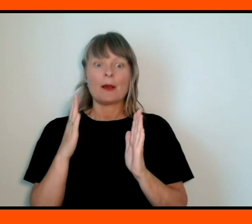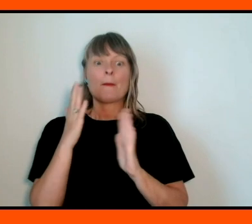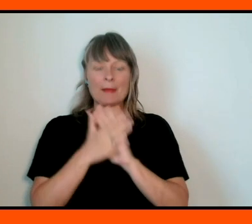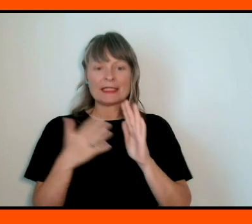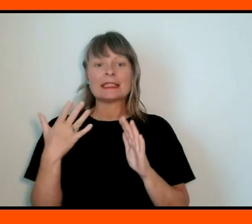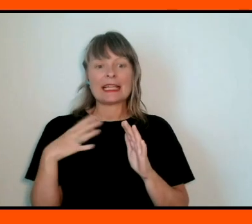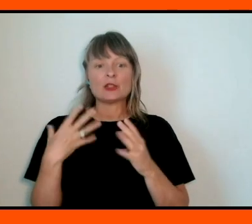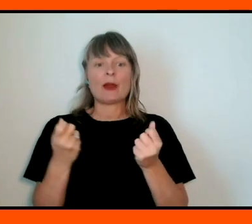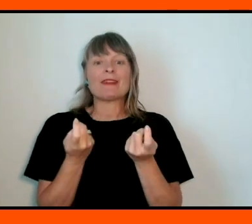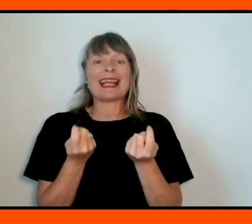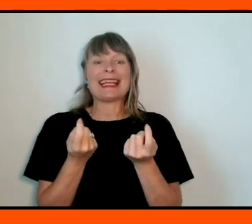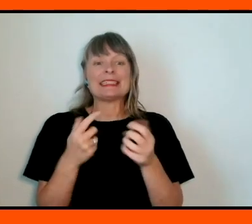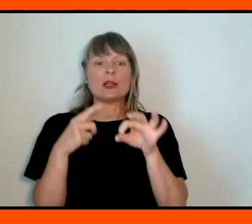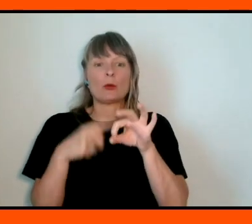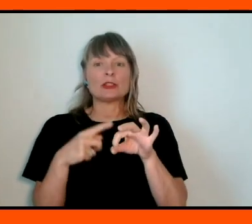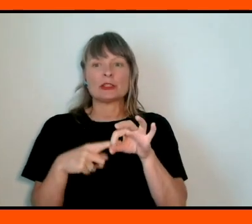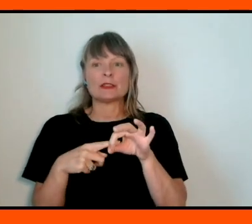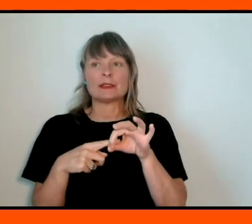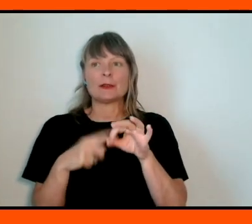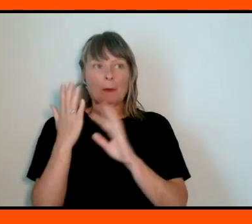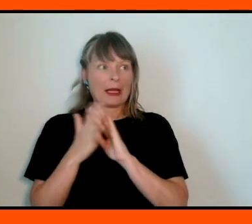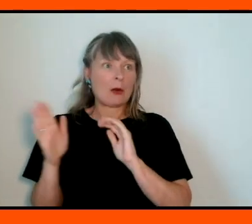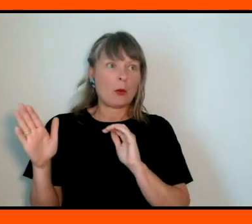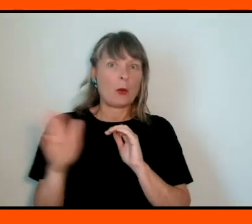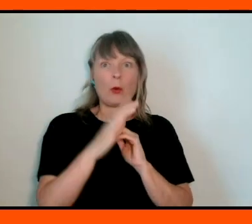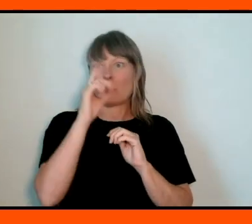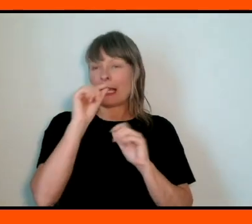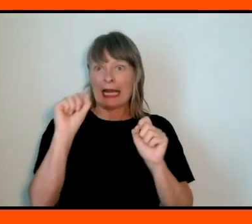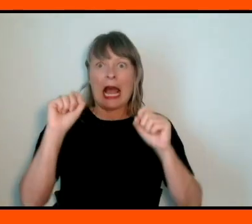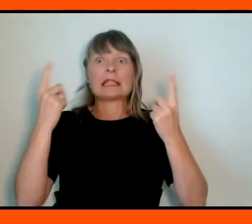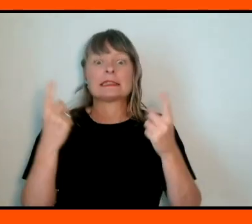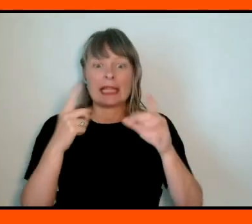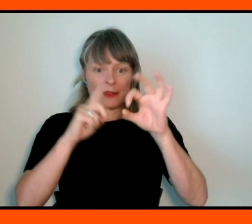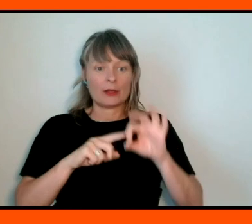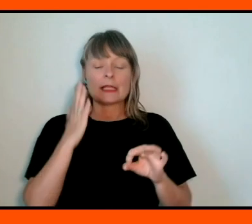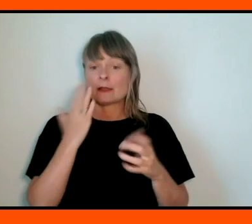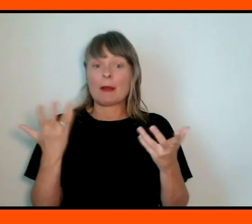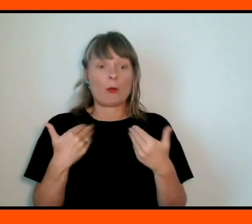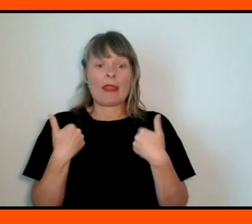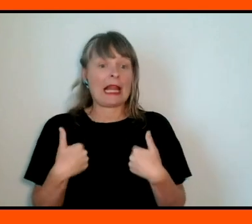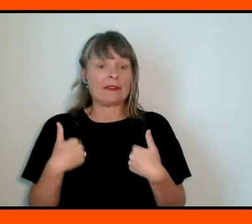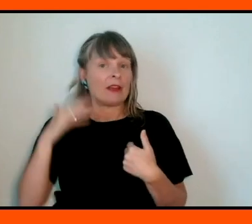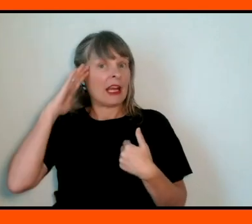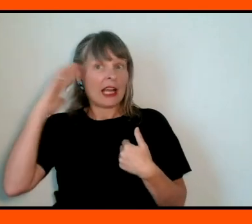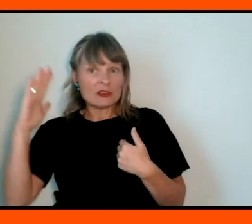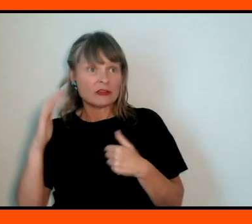to understand regardless of whether they’re in a city, whether they’re in regional Australia or whether they’re in remote Australia.